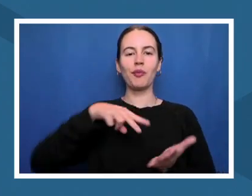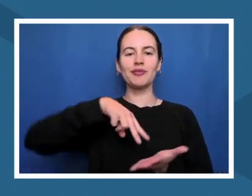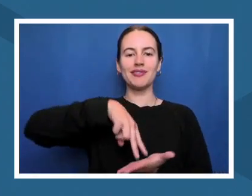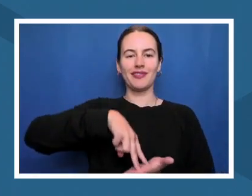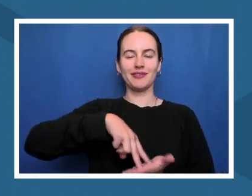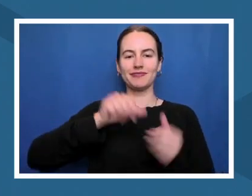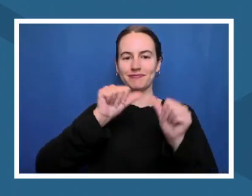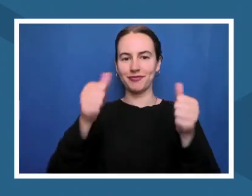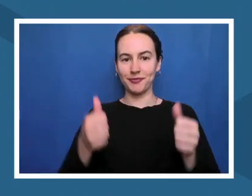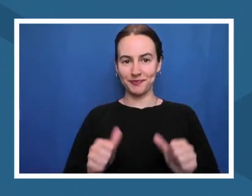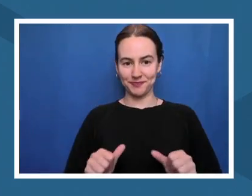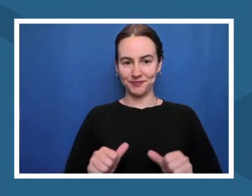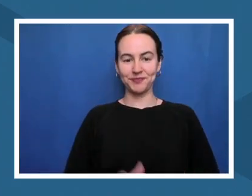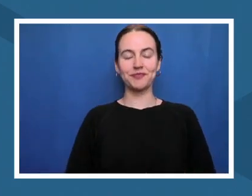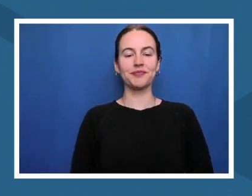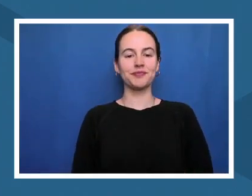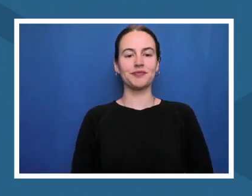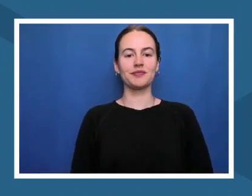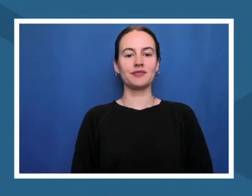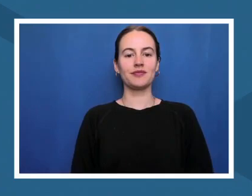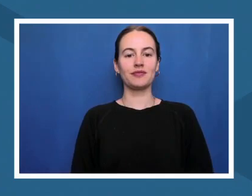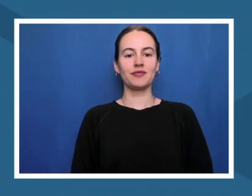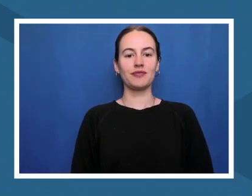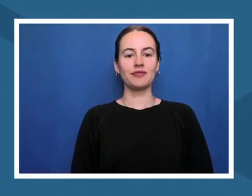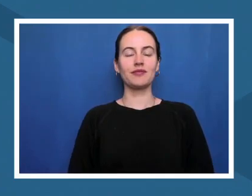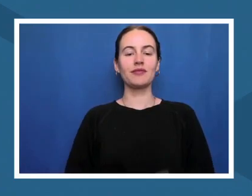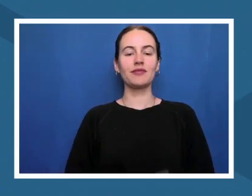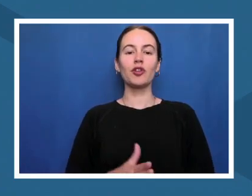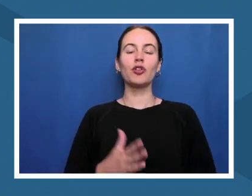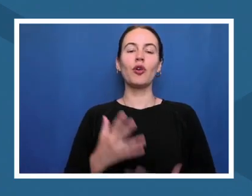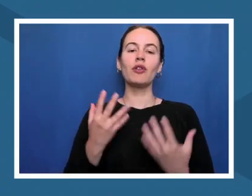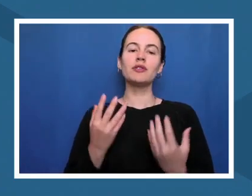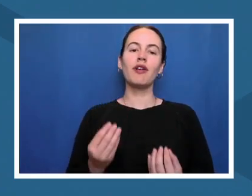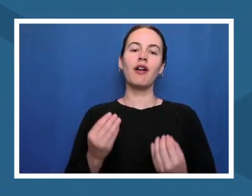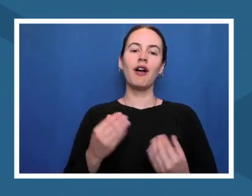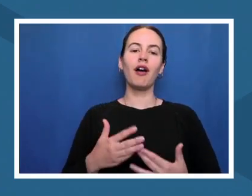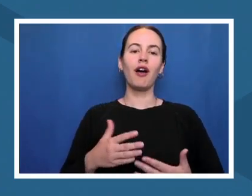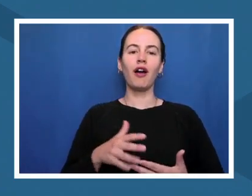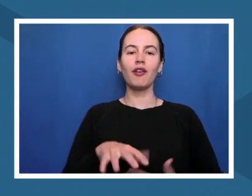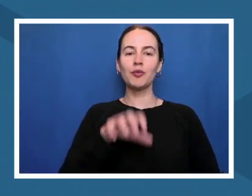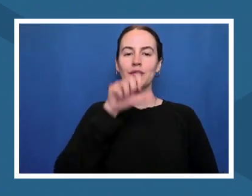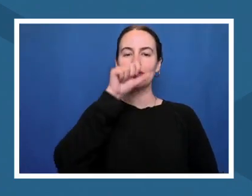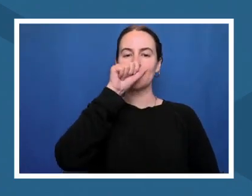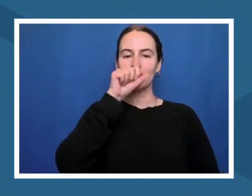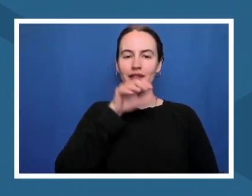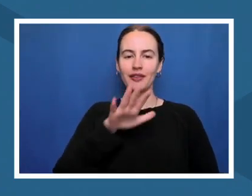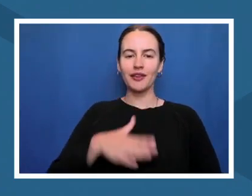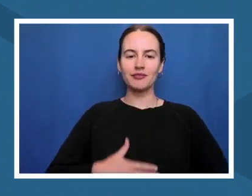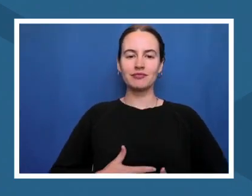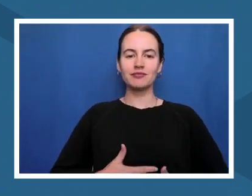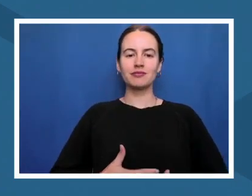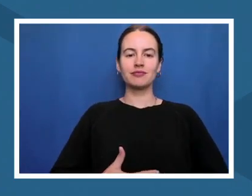coming back to your soft belly breathing